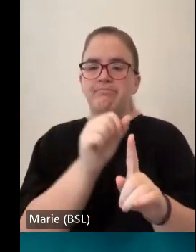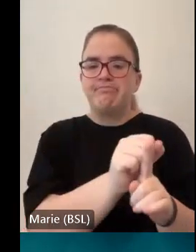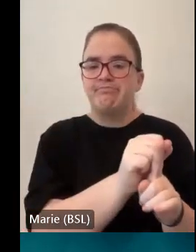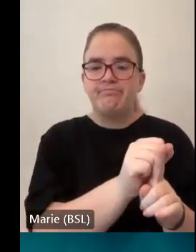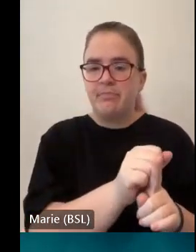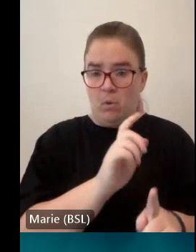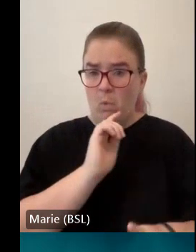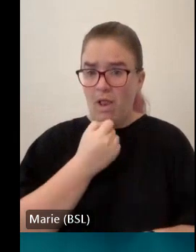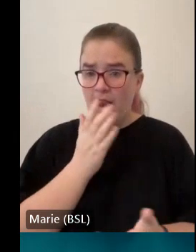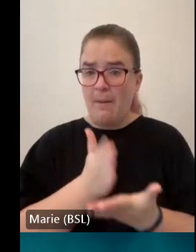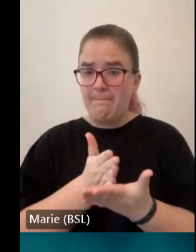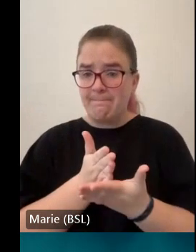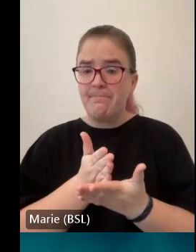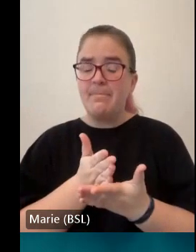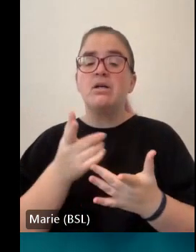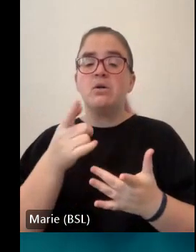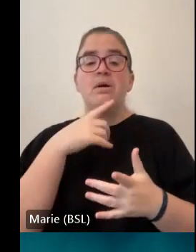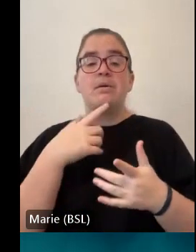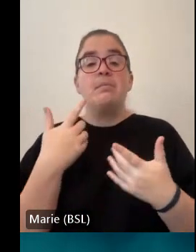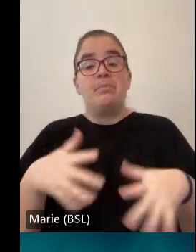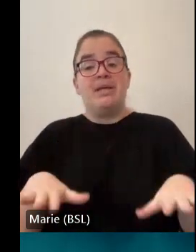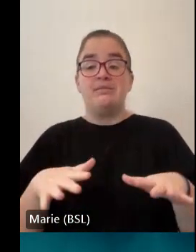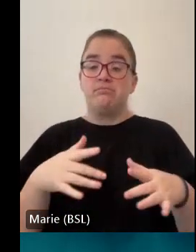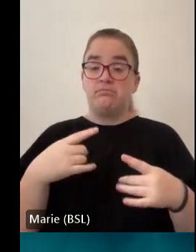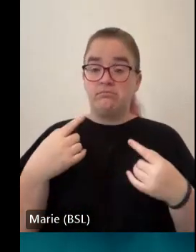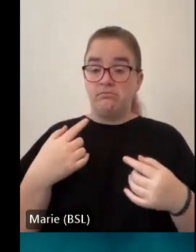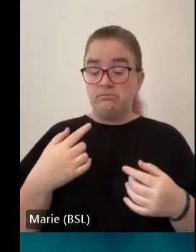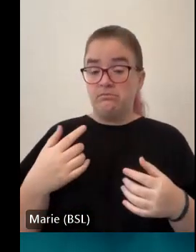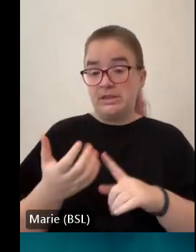We have had some successful prosecutions, particularly in